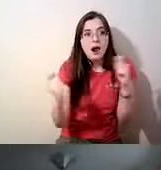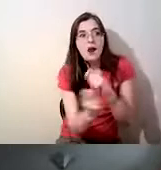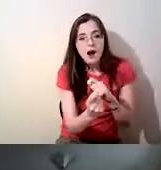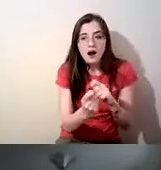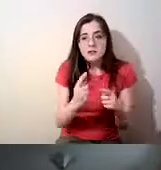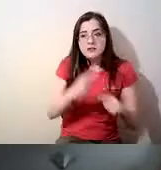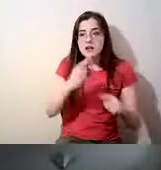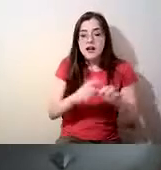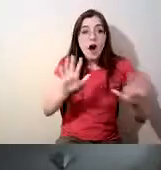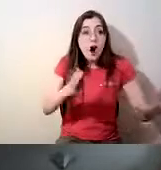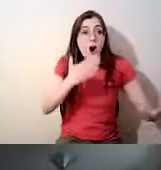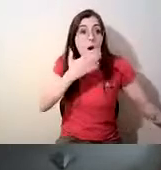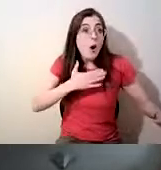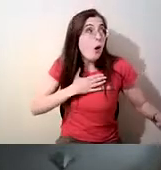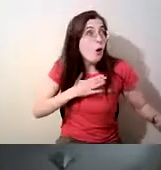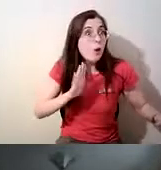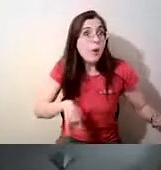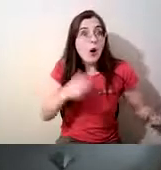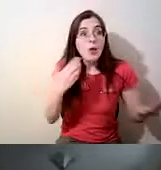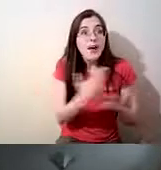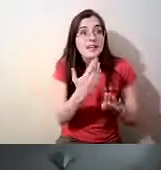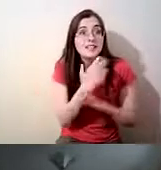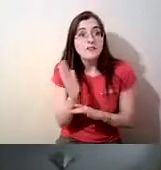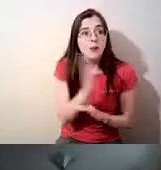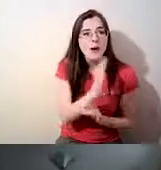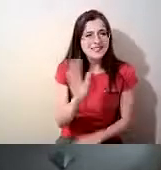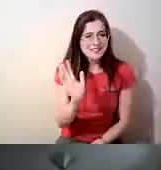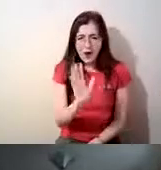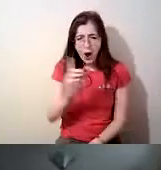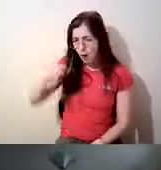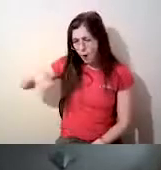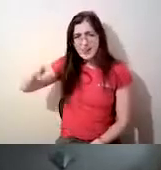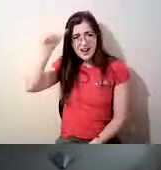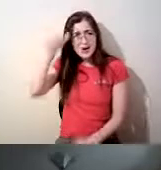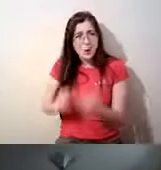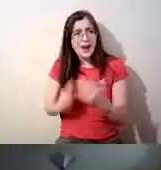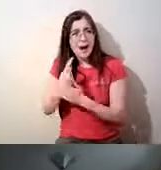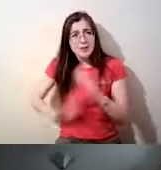all the activists come from the west no there are people who knew this was going to happen millions